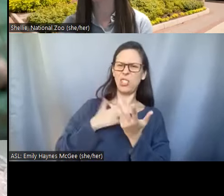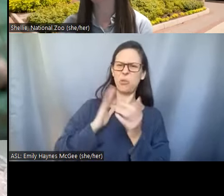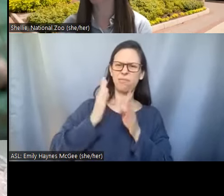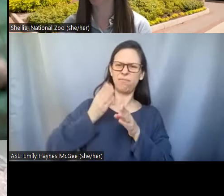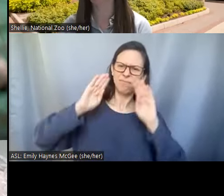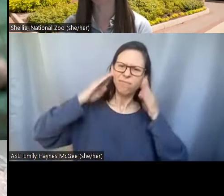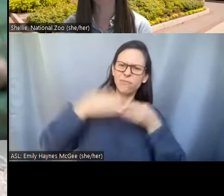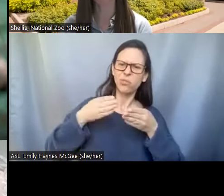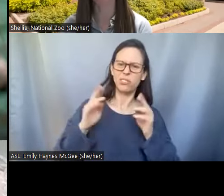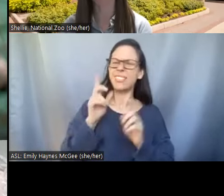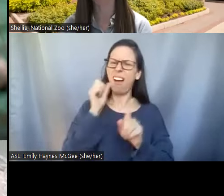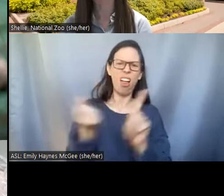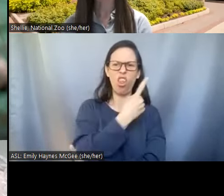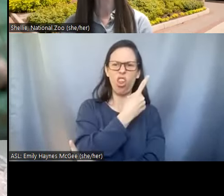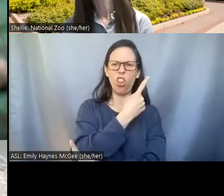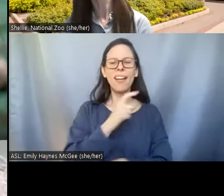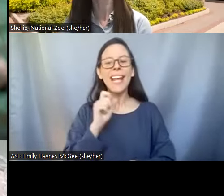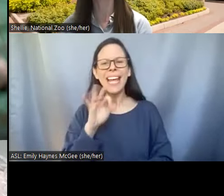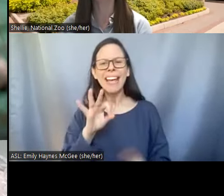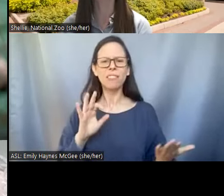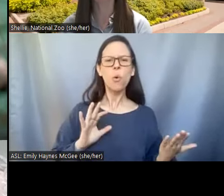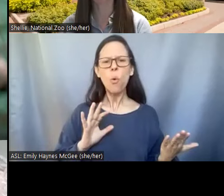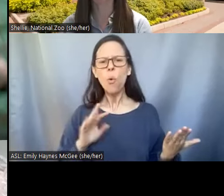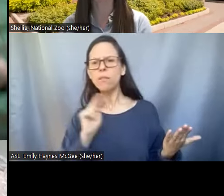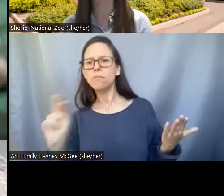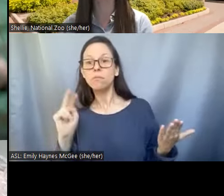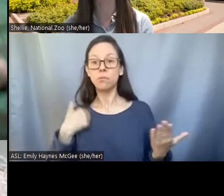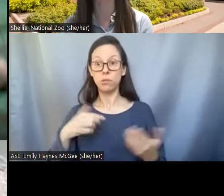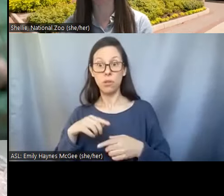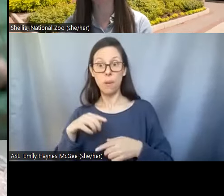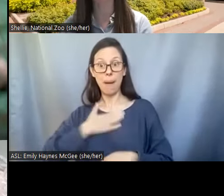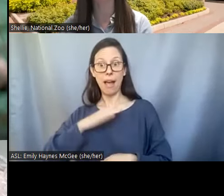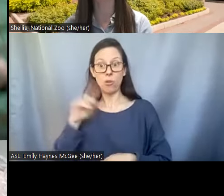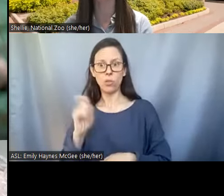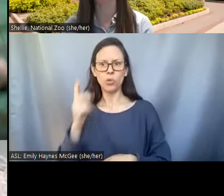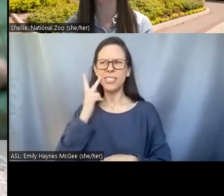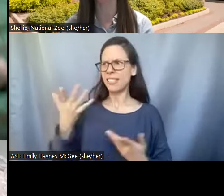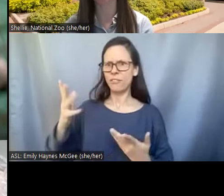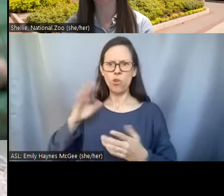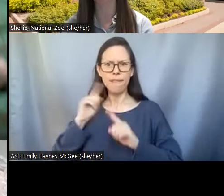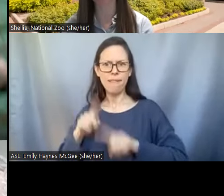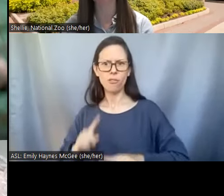question was already answered. Today's program will be about 45 minutes with an additional 15 minutes